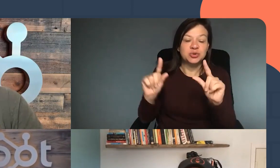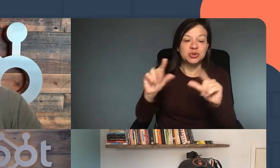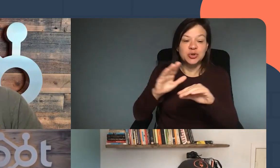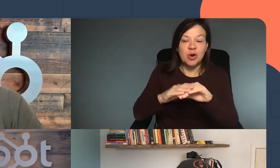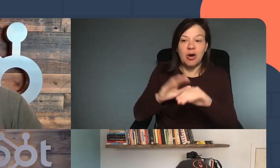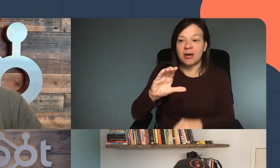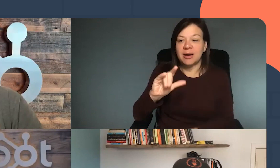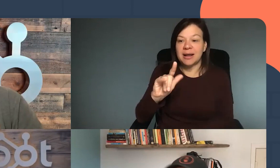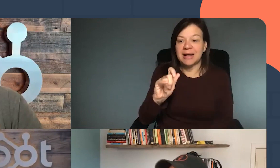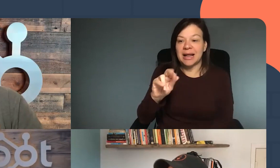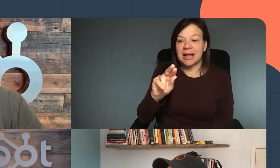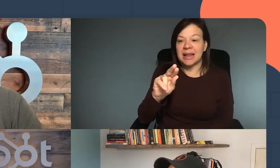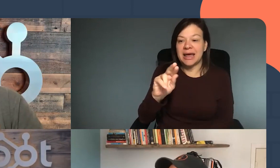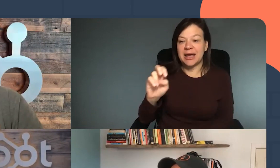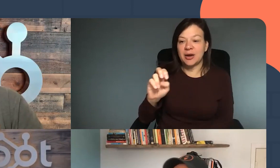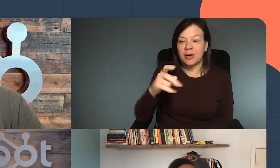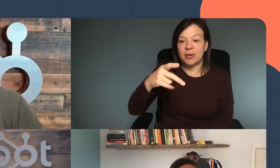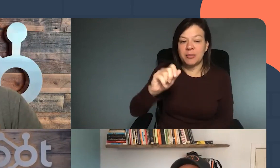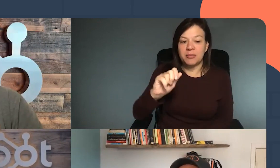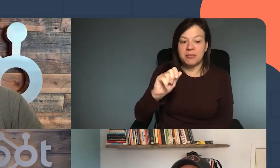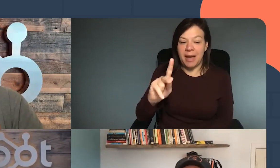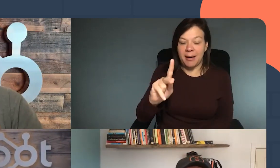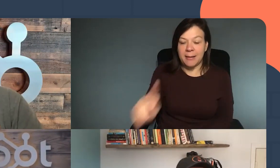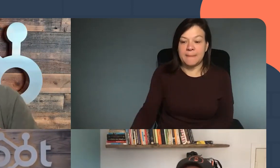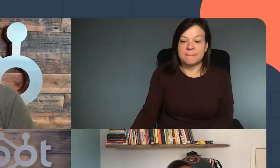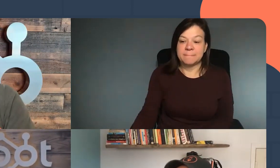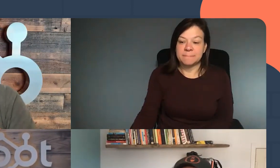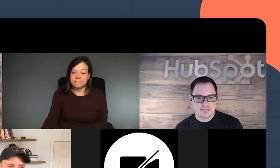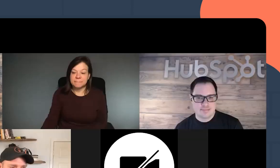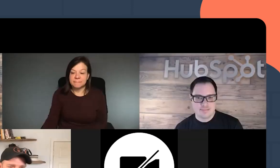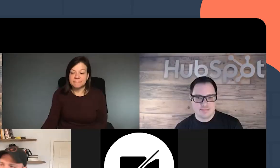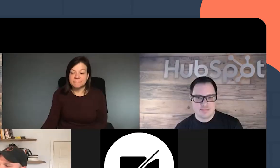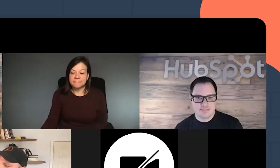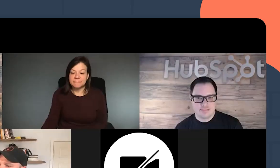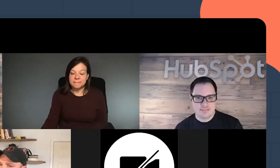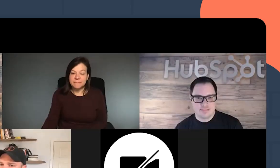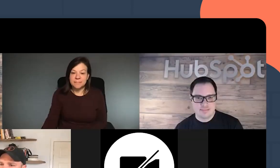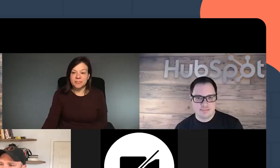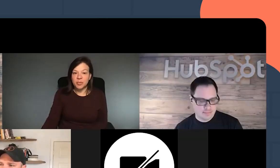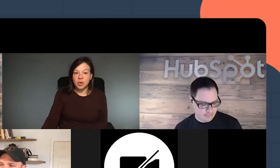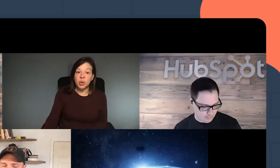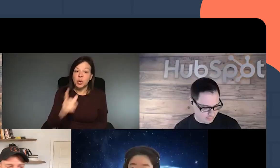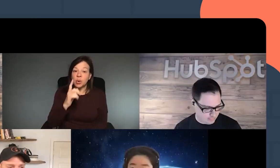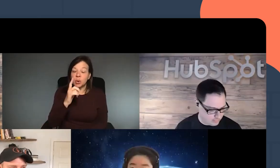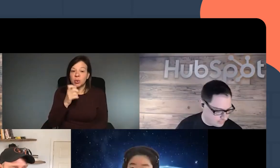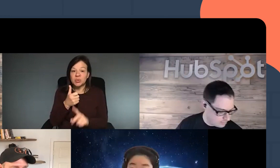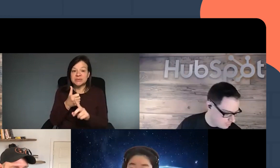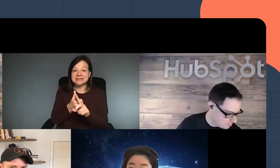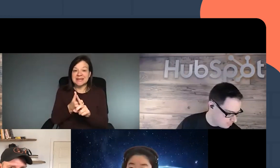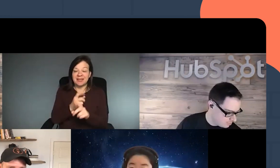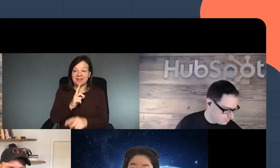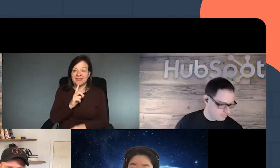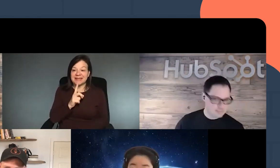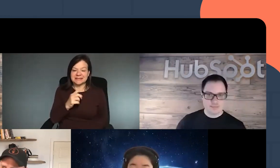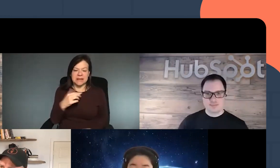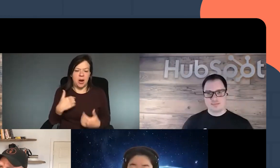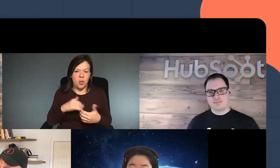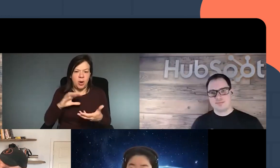ON SCREEN WHAT IS CLARE PAK AND I WILL PULL UP SO I DON'T MESS UP HER TITLE.